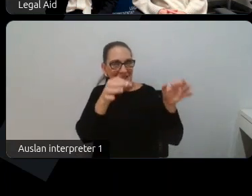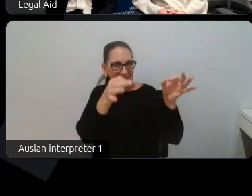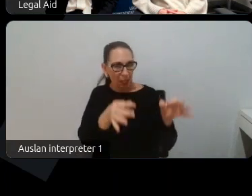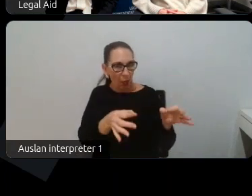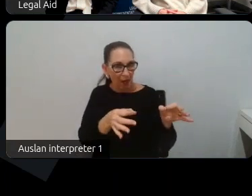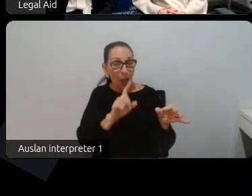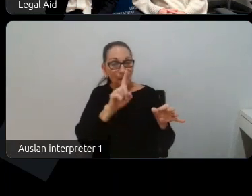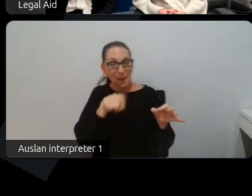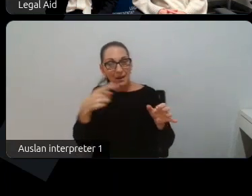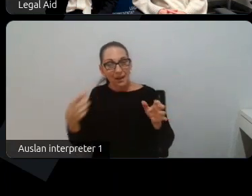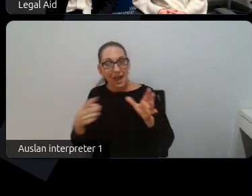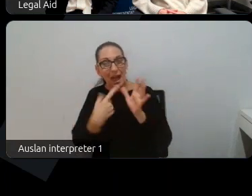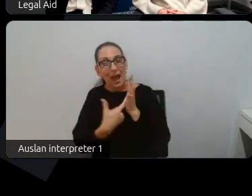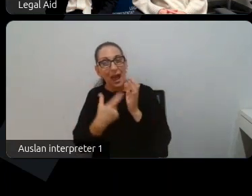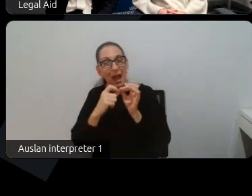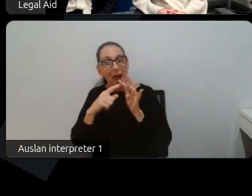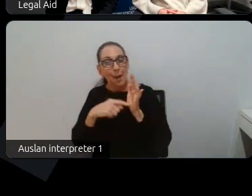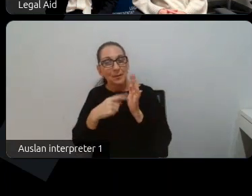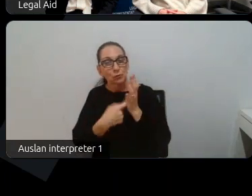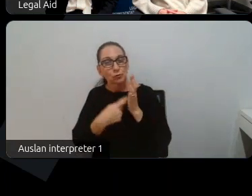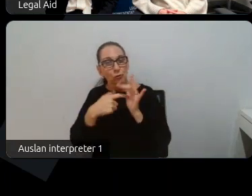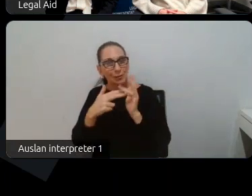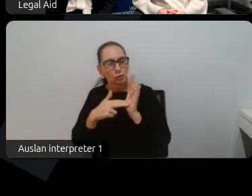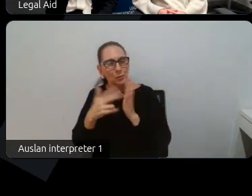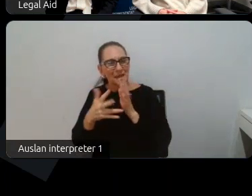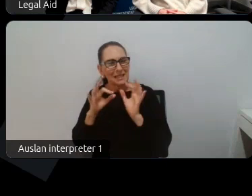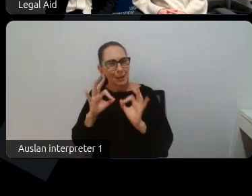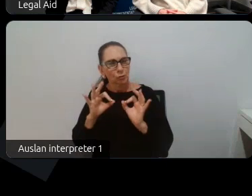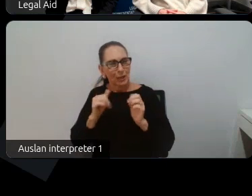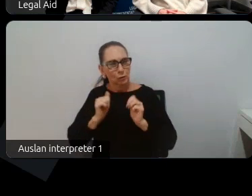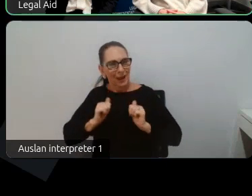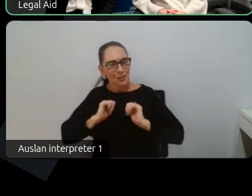arbitration, a specially trained lawyer makes the decision for the parties and the parties